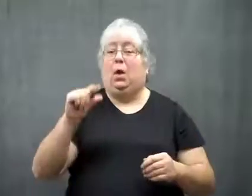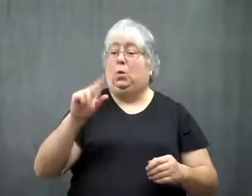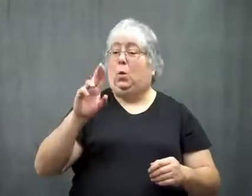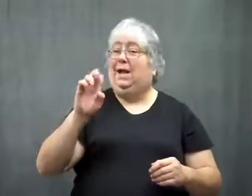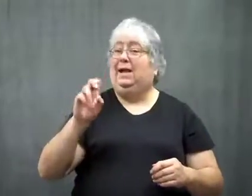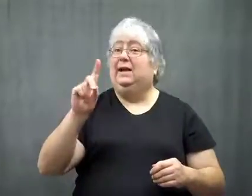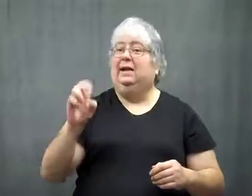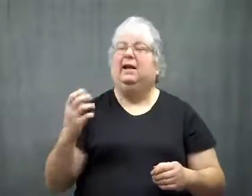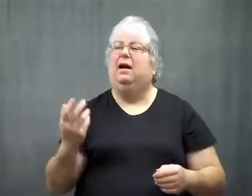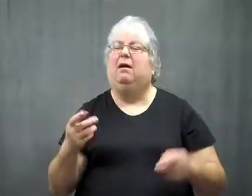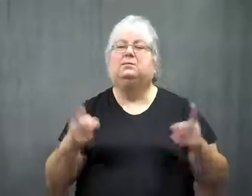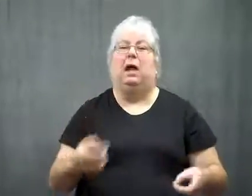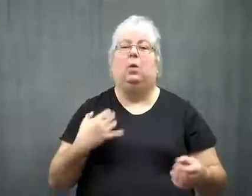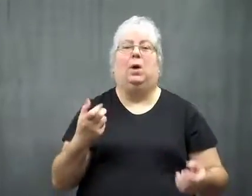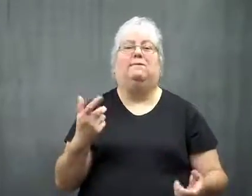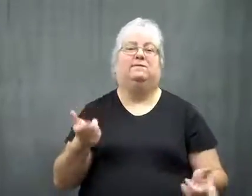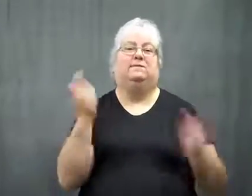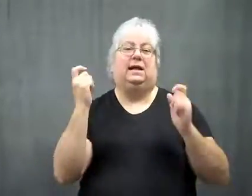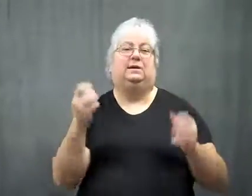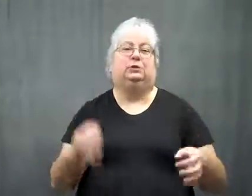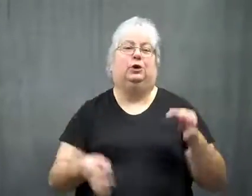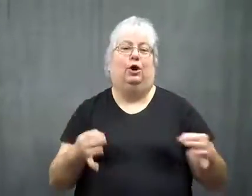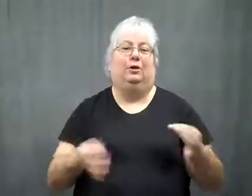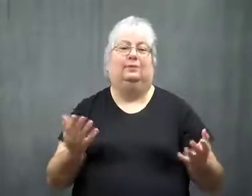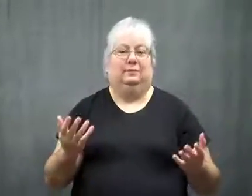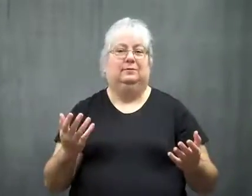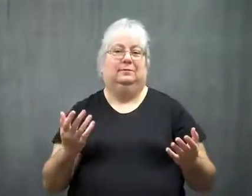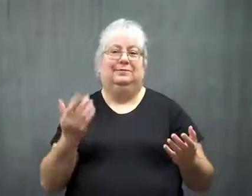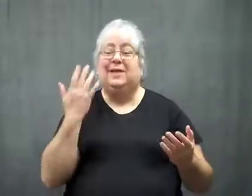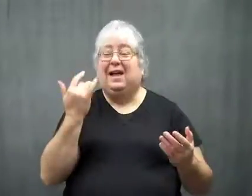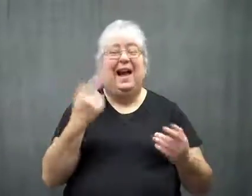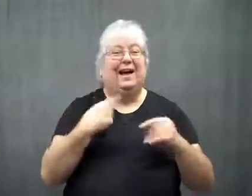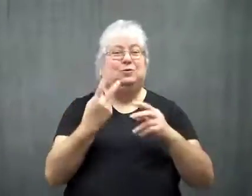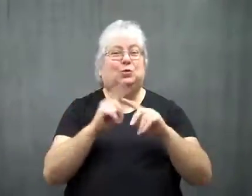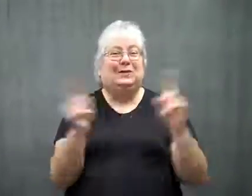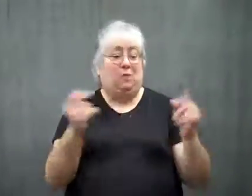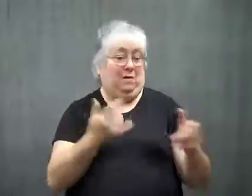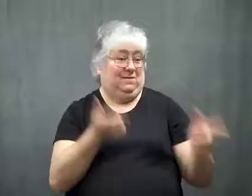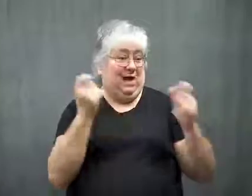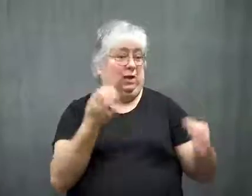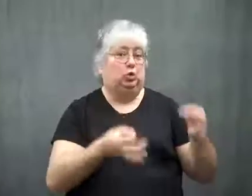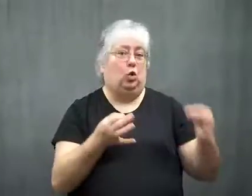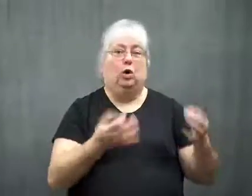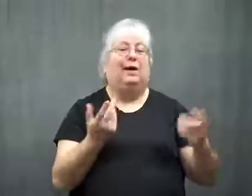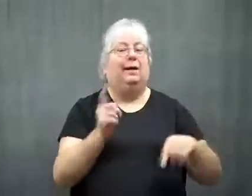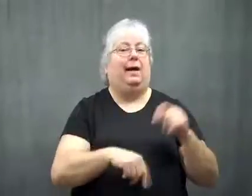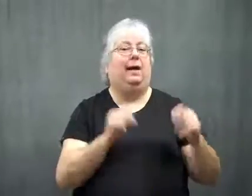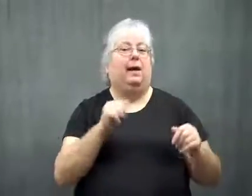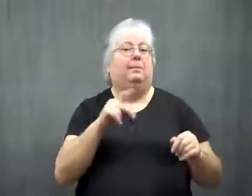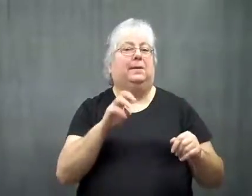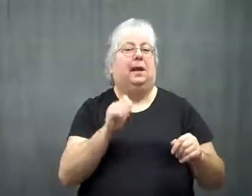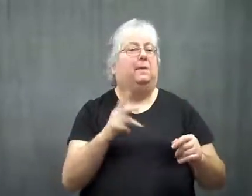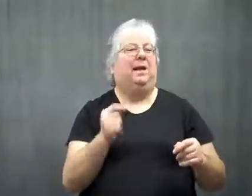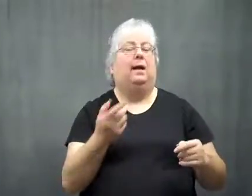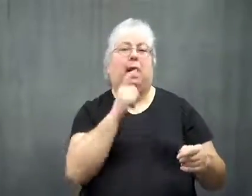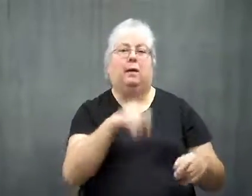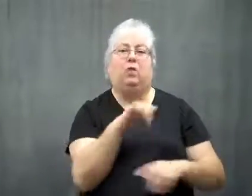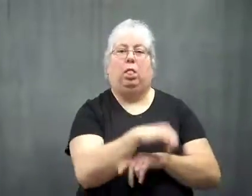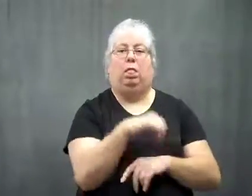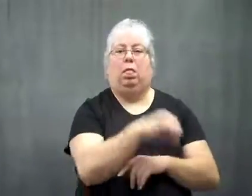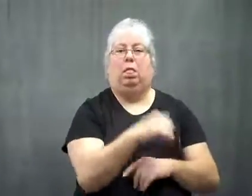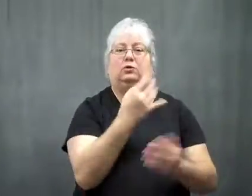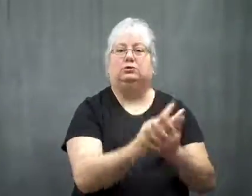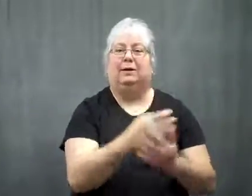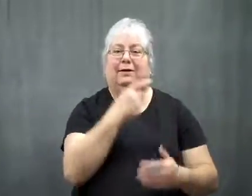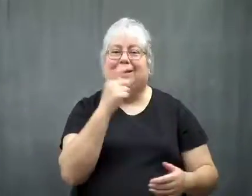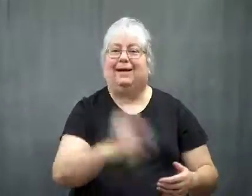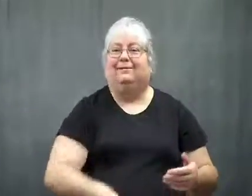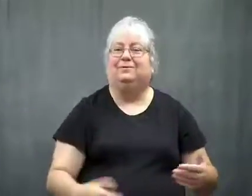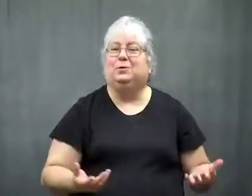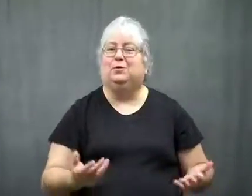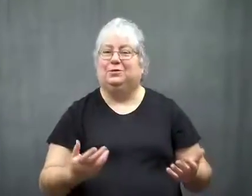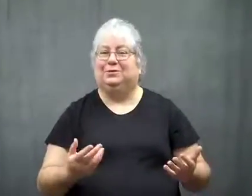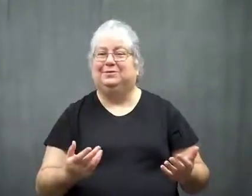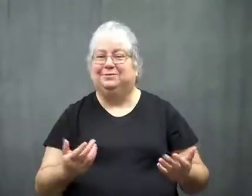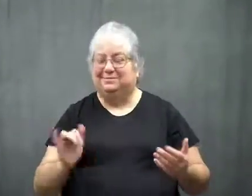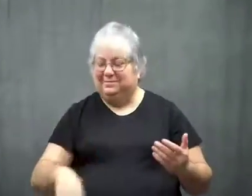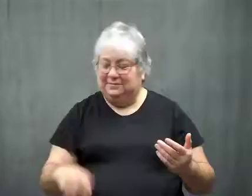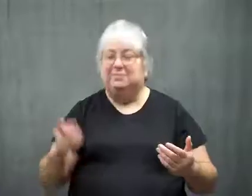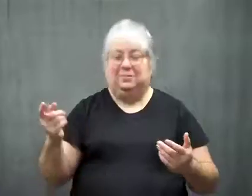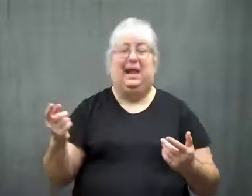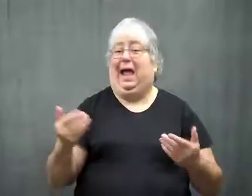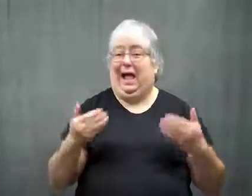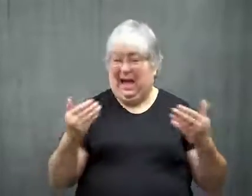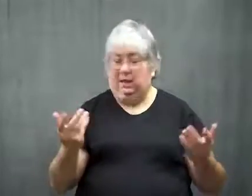Guede had chosen to have an expedited trial, which meant he couldn't appeal it.